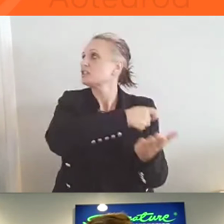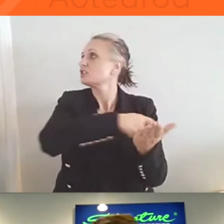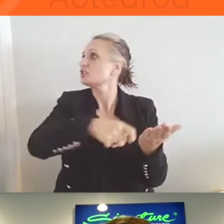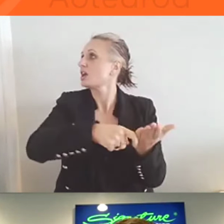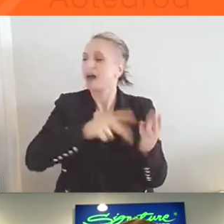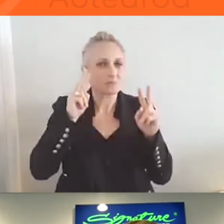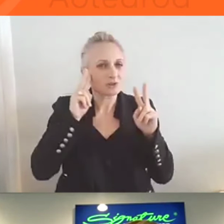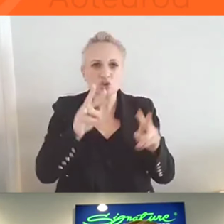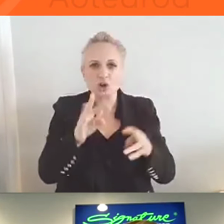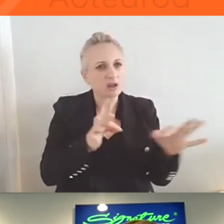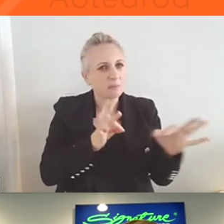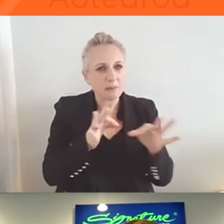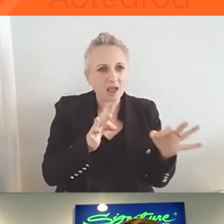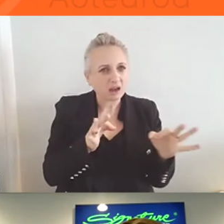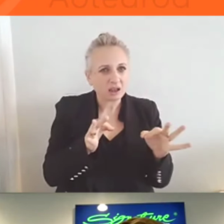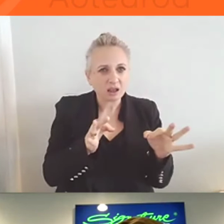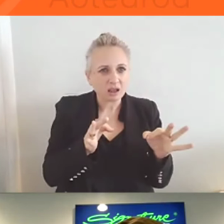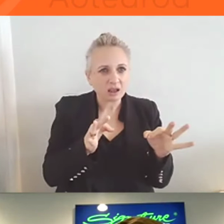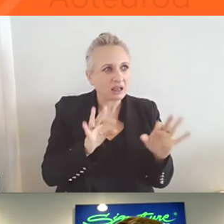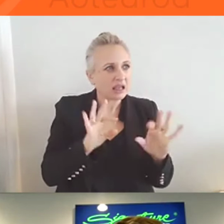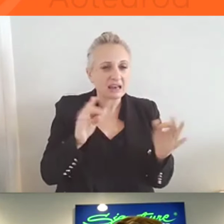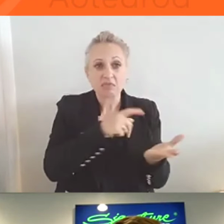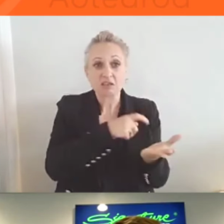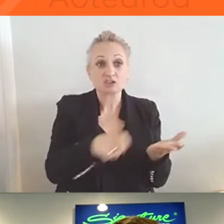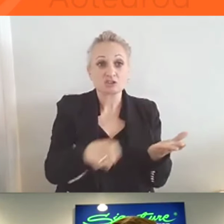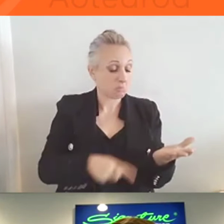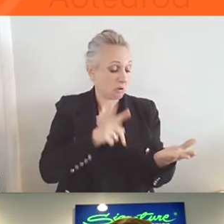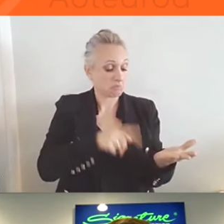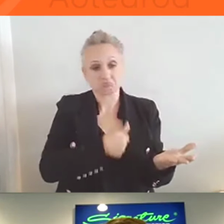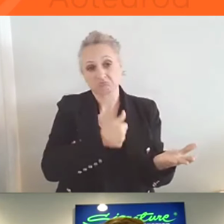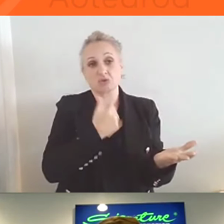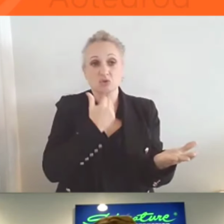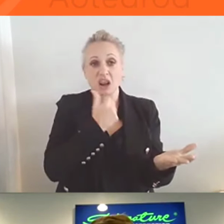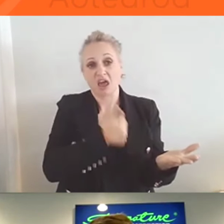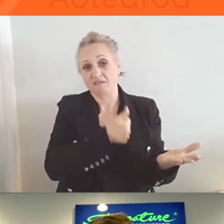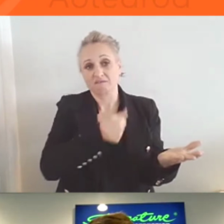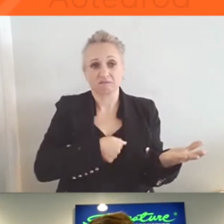it off because it looked like a good solution." It's a bit frustrating